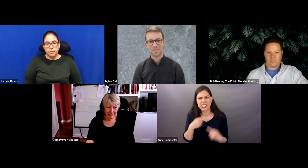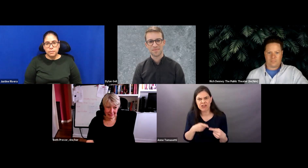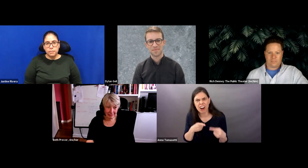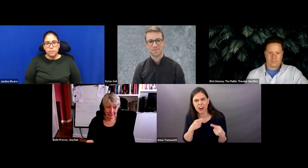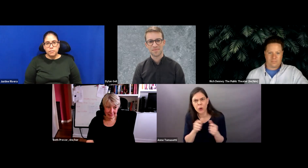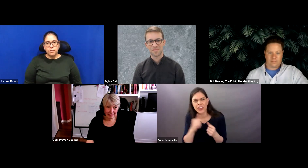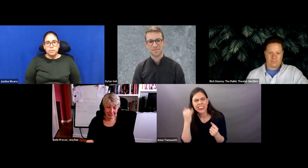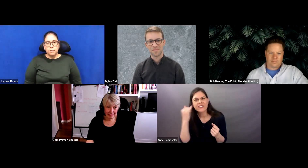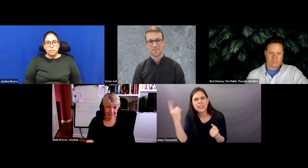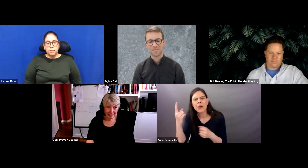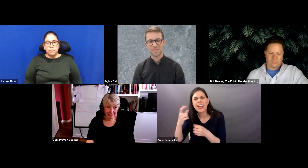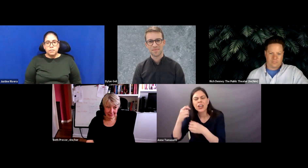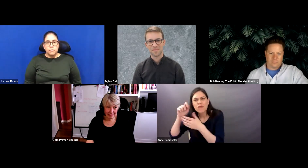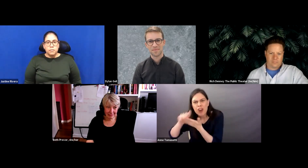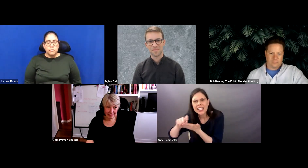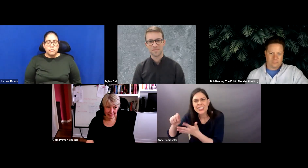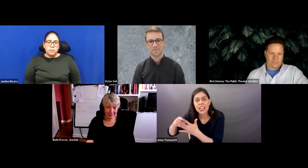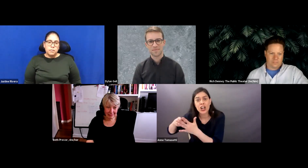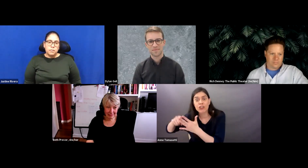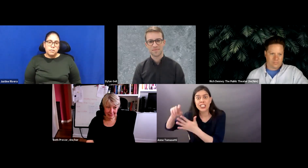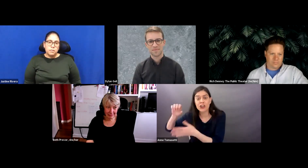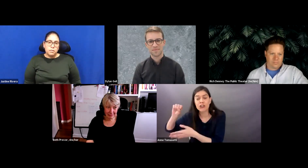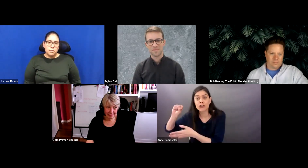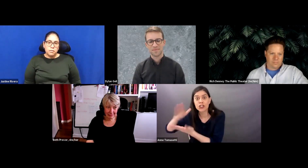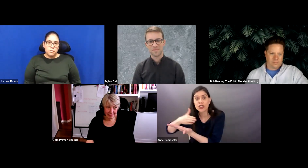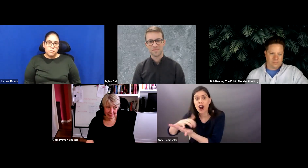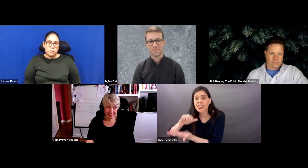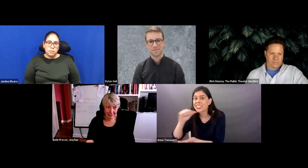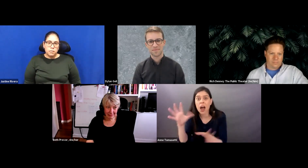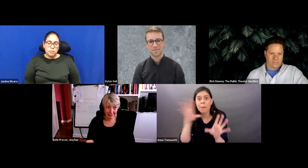what it meant, and we were struggling trying to figure out